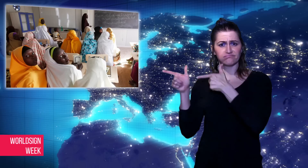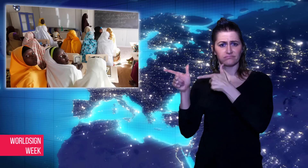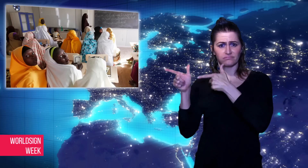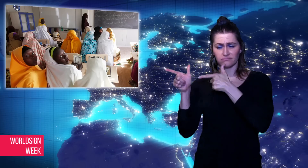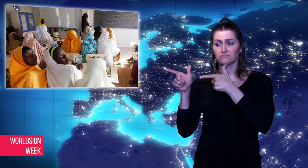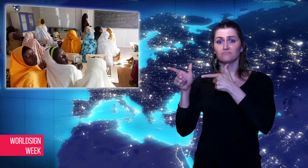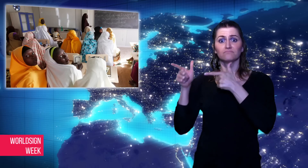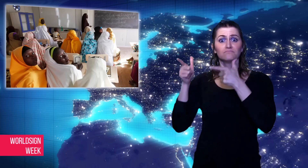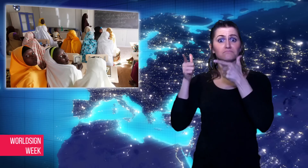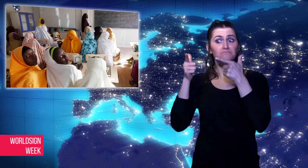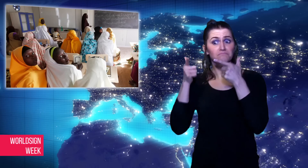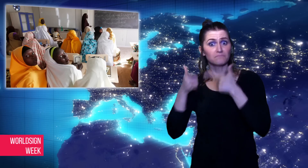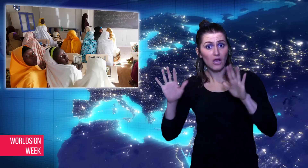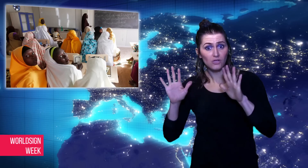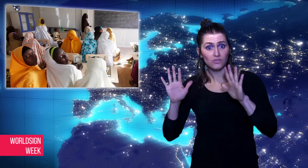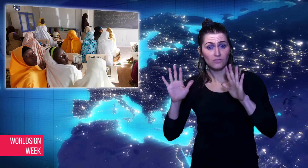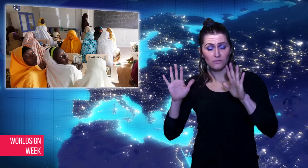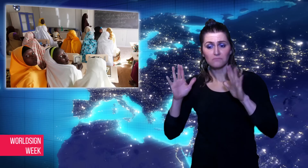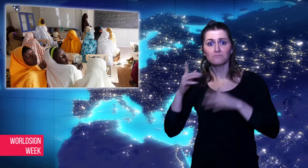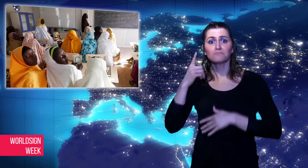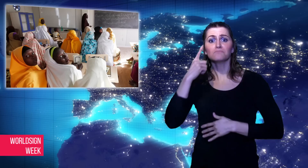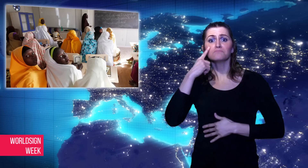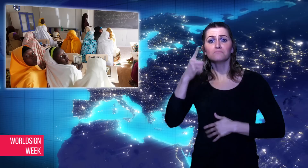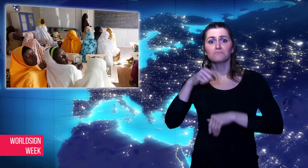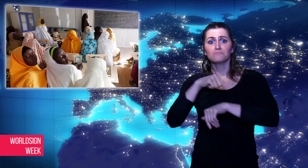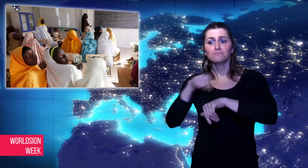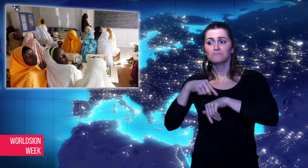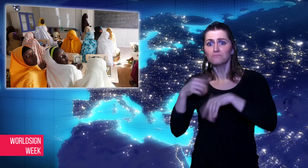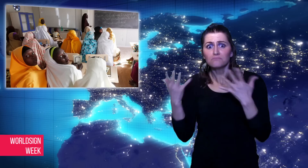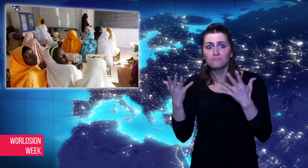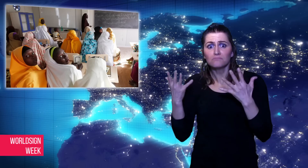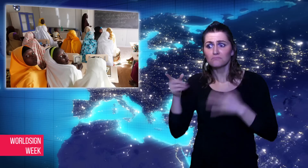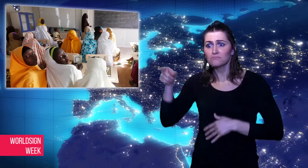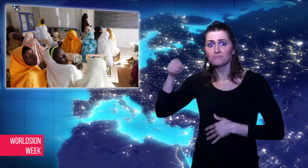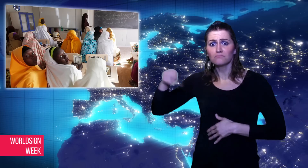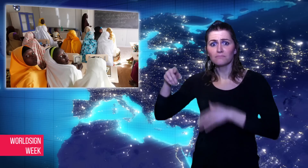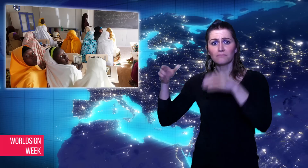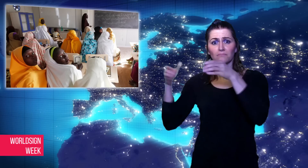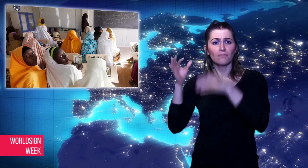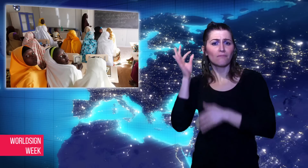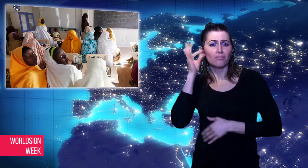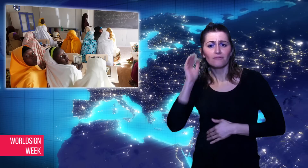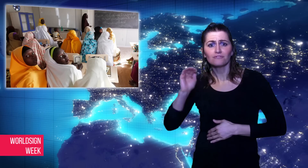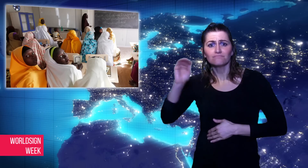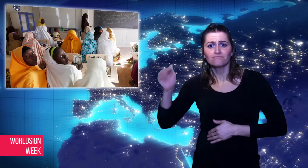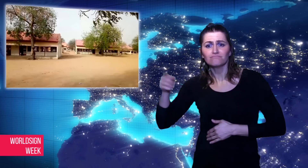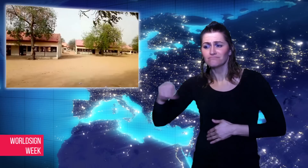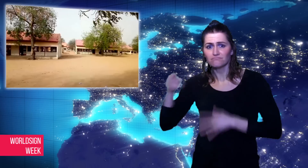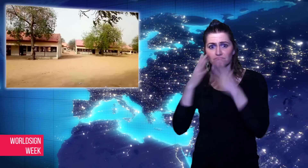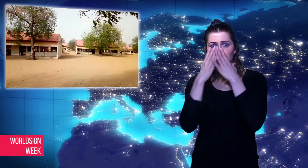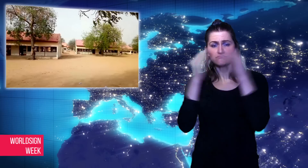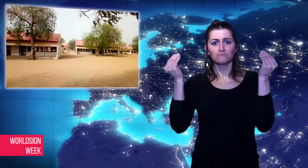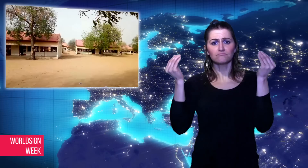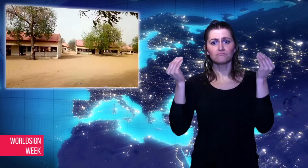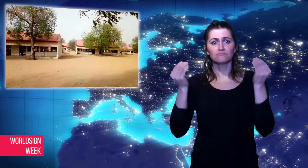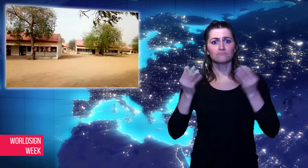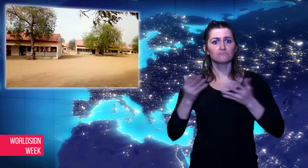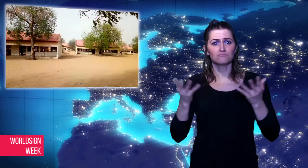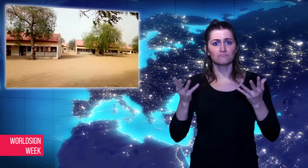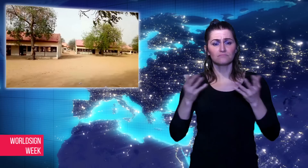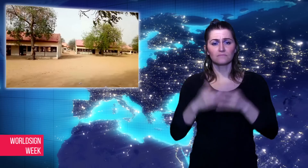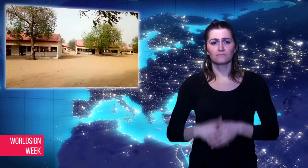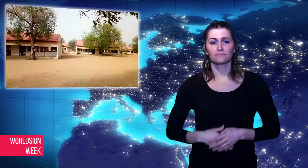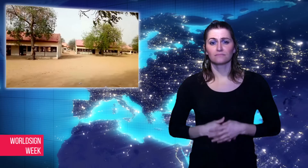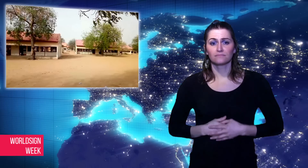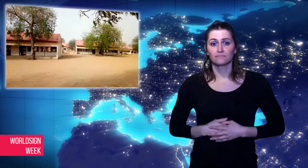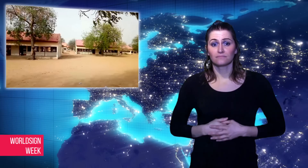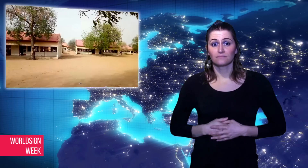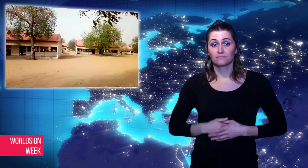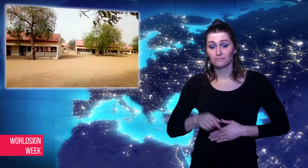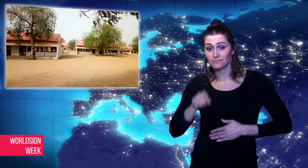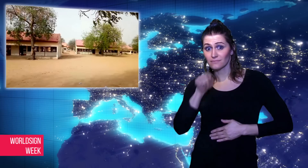Haram militants fired their guns at the